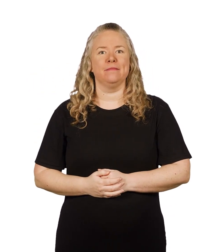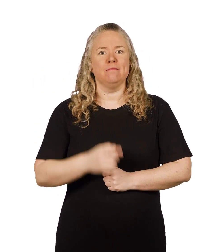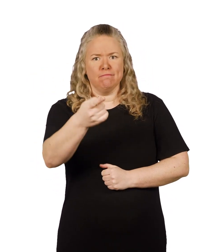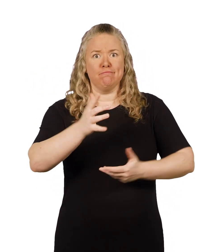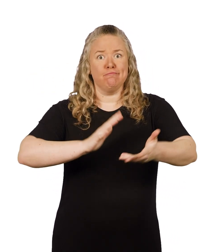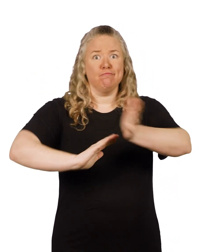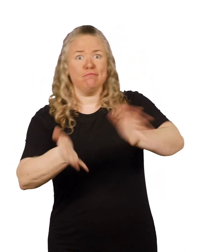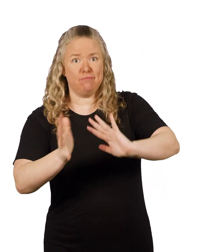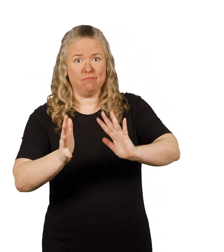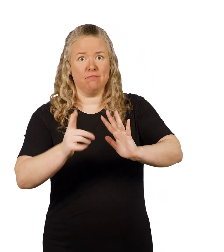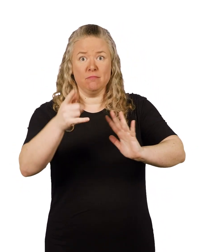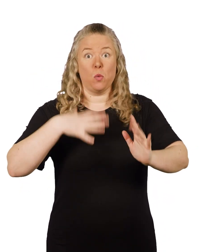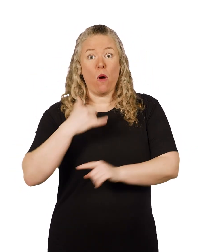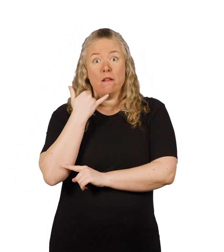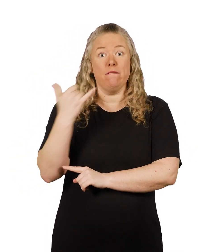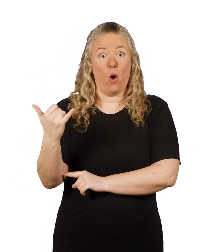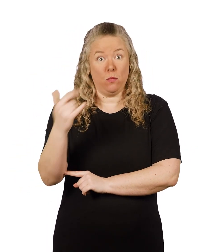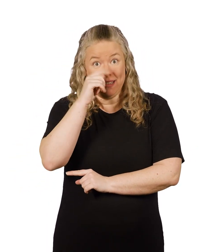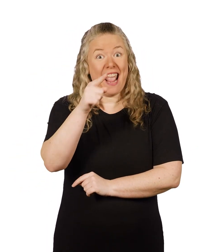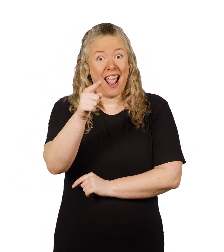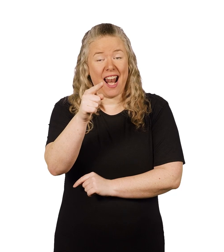If you are a BSL user and want to use the phone service,